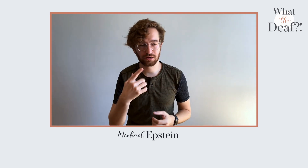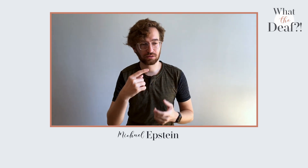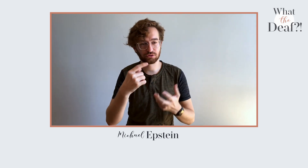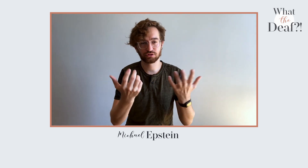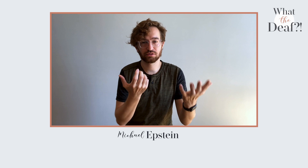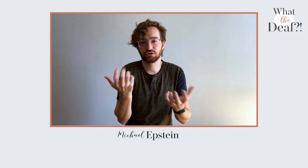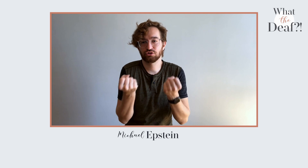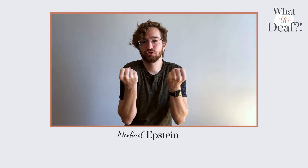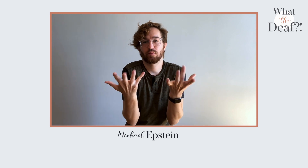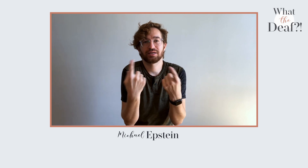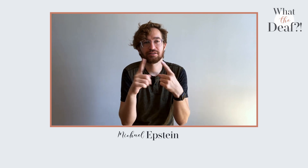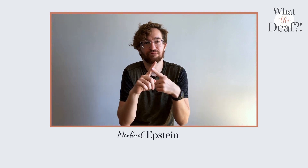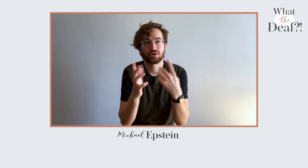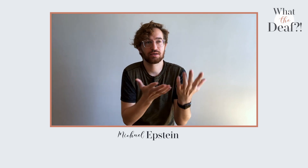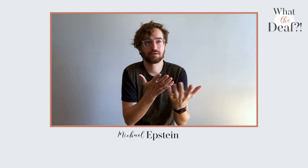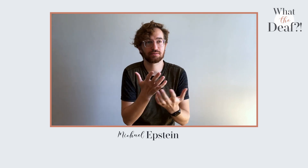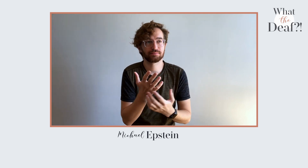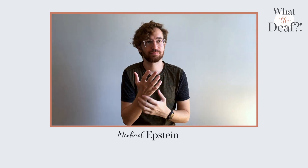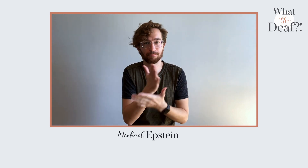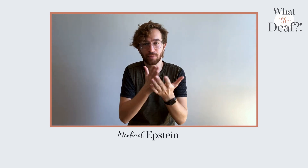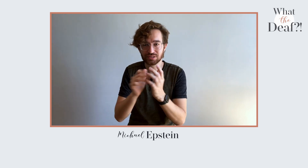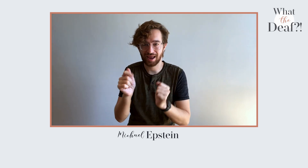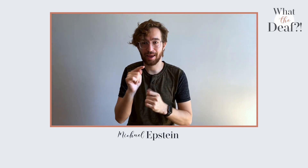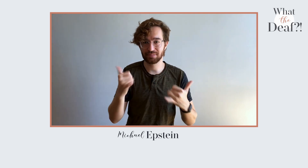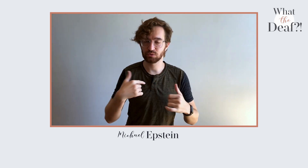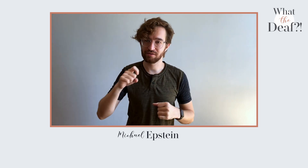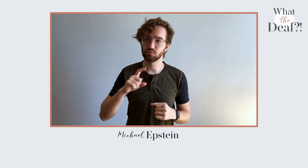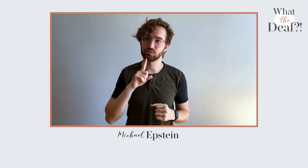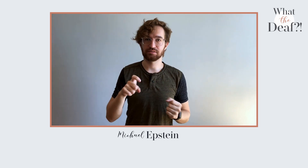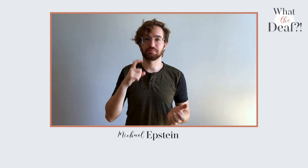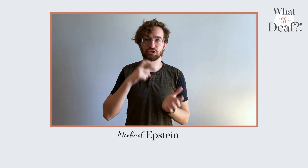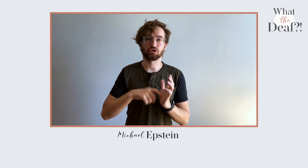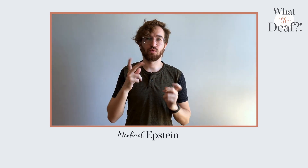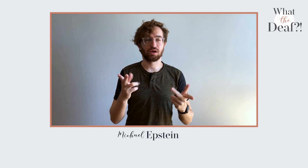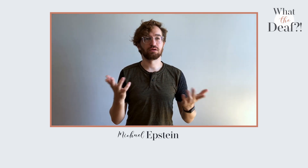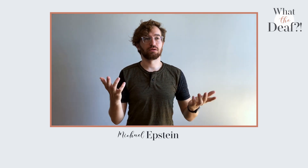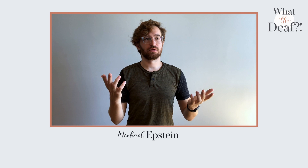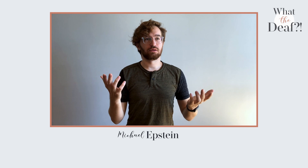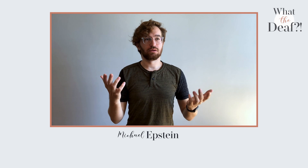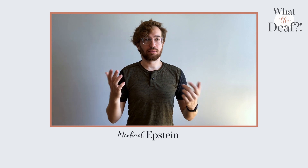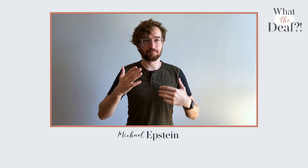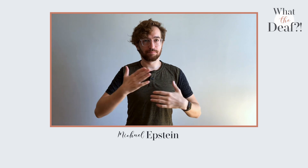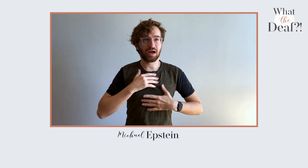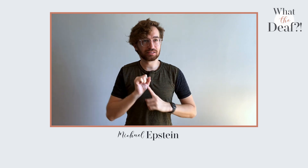So there are so many different parts of who I am. And at that moment, I need to reflect and recognize